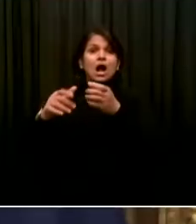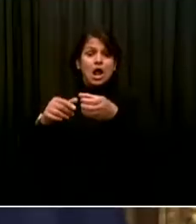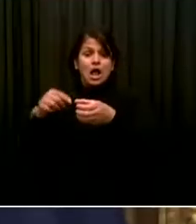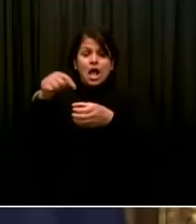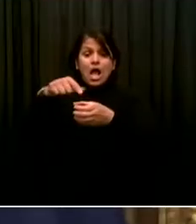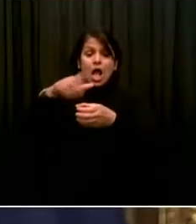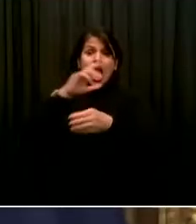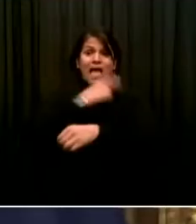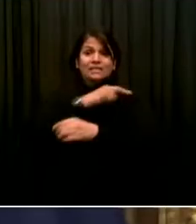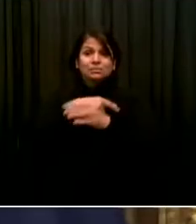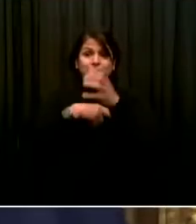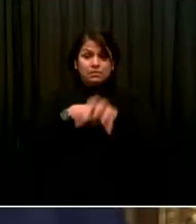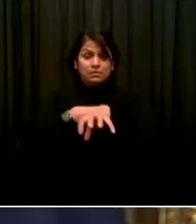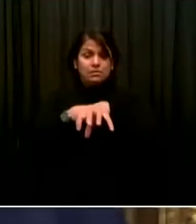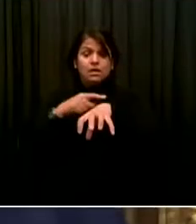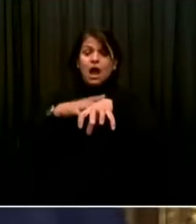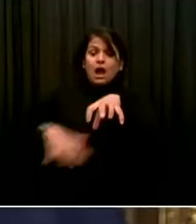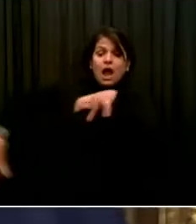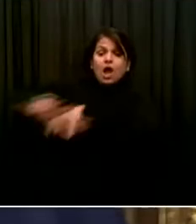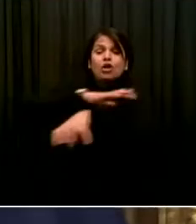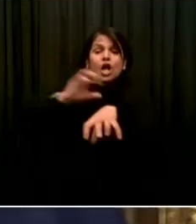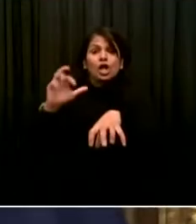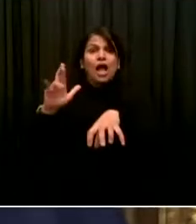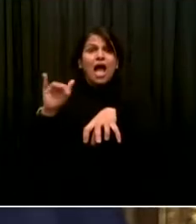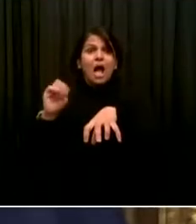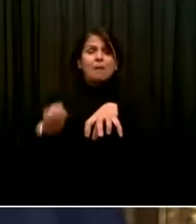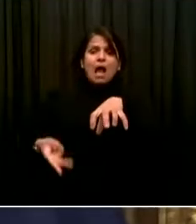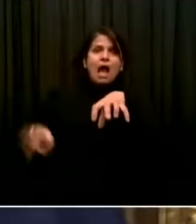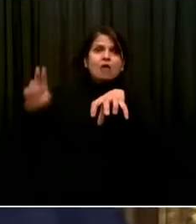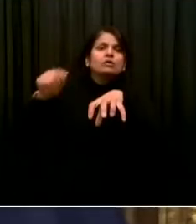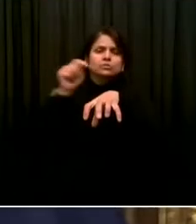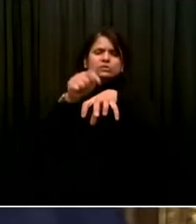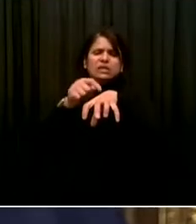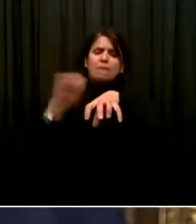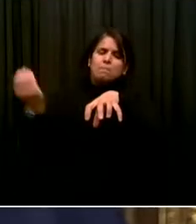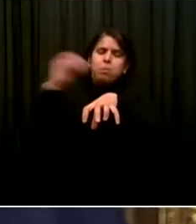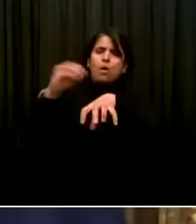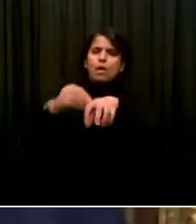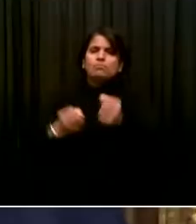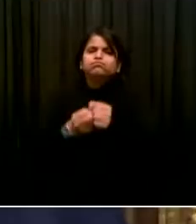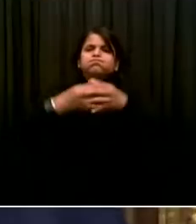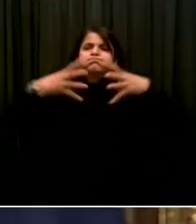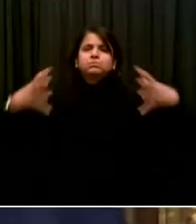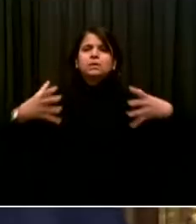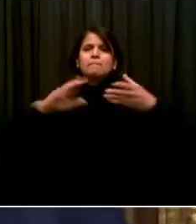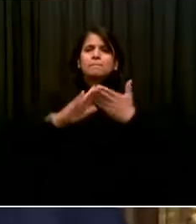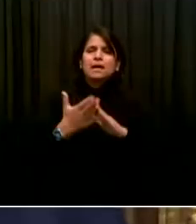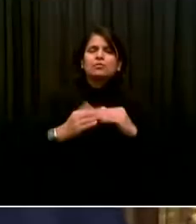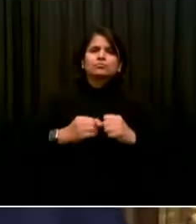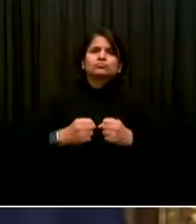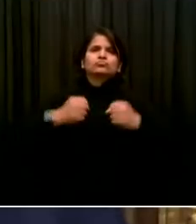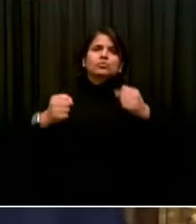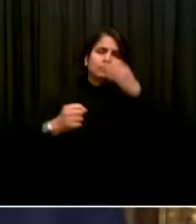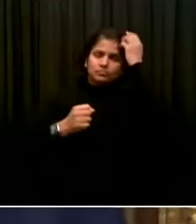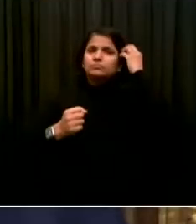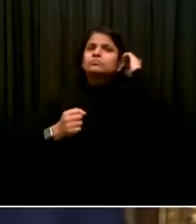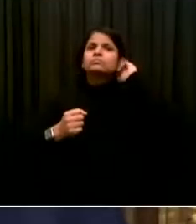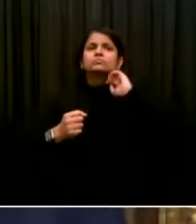EXPERIENCING HIGH RATES OF GUN VIOLENCE. MY ADMINISTRATION WILL ALSO ERDIRECT RESOURCES FROM THE MAYORS OFFICE OF